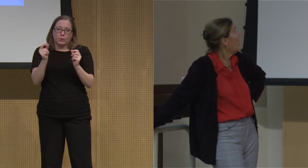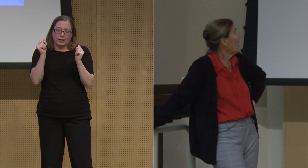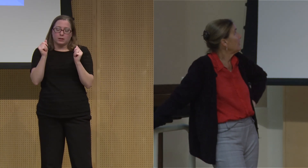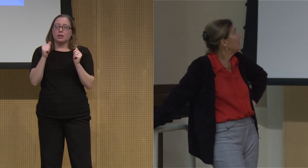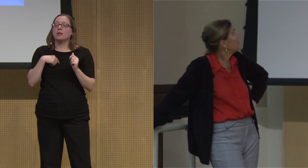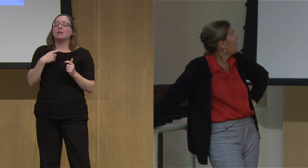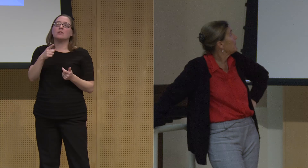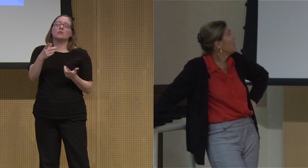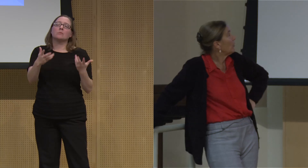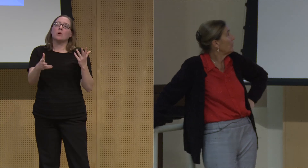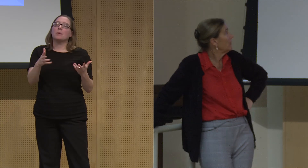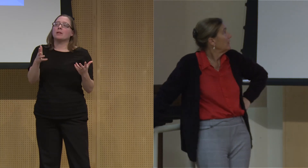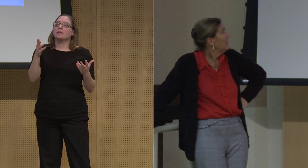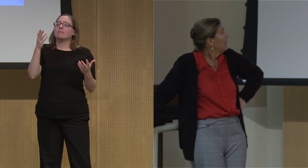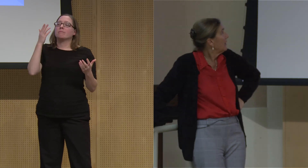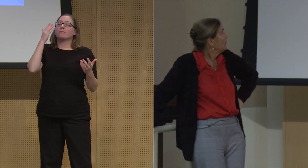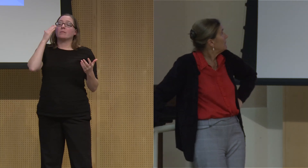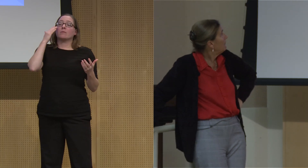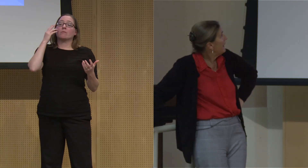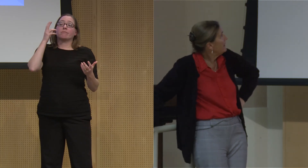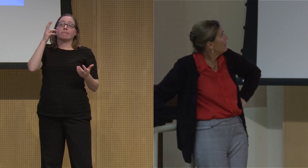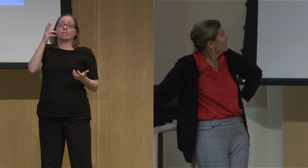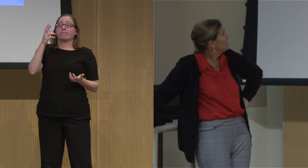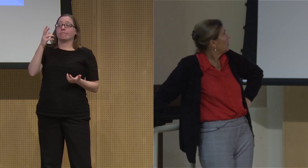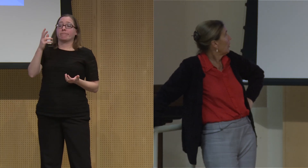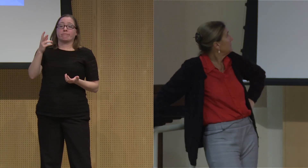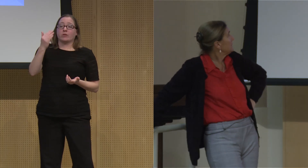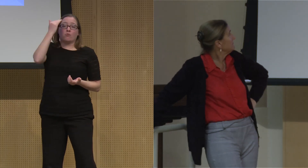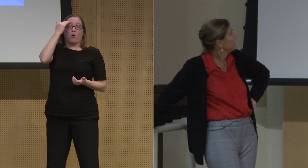AND YOU'VE PROBABLY HEARD MANY OF THOSE TERMS.